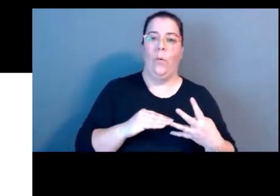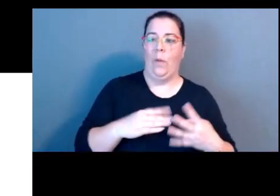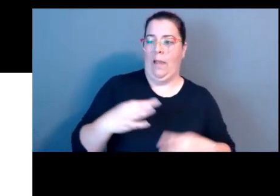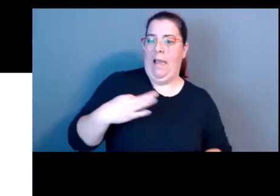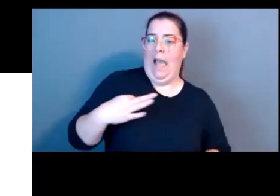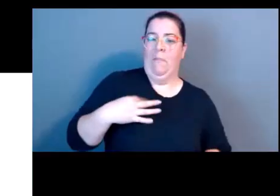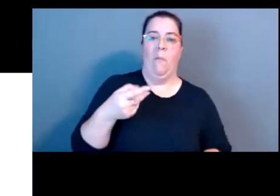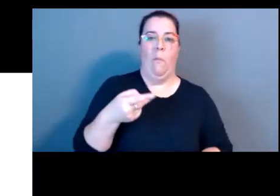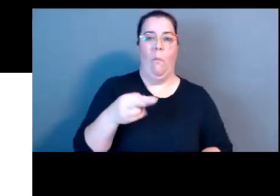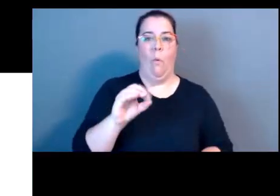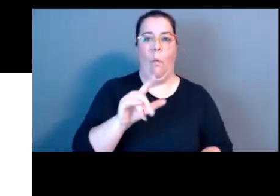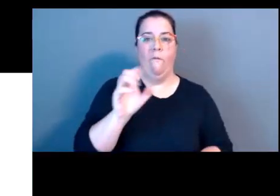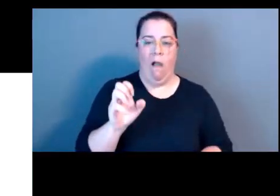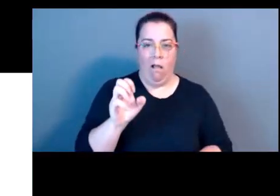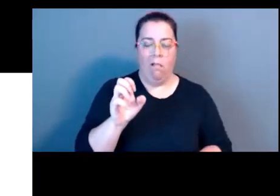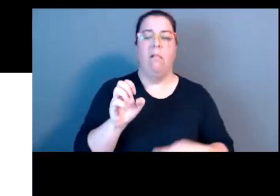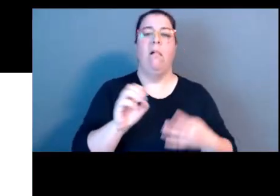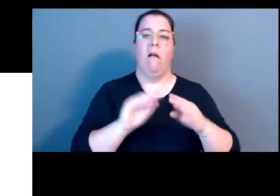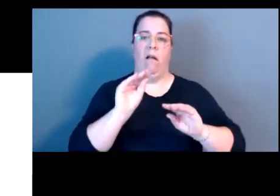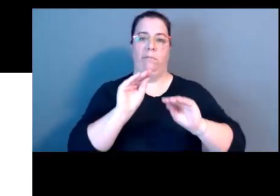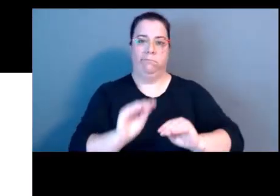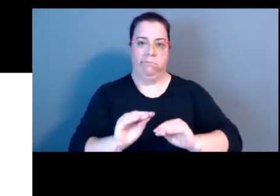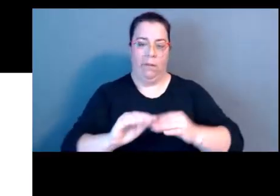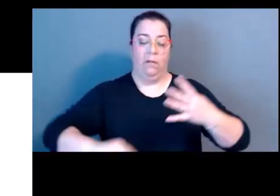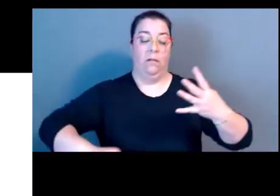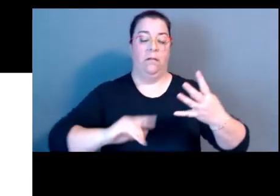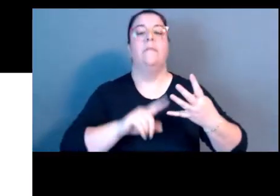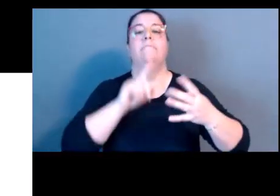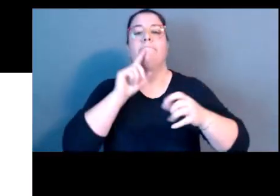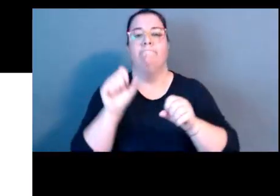the Application Form, which includes your Budget Form.